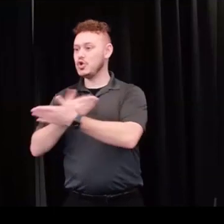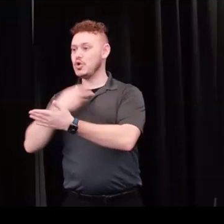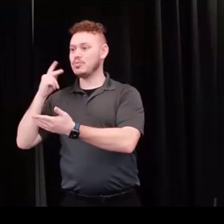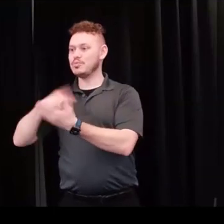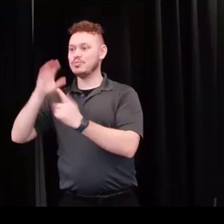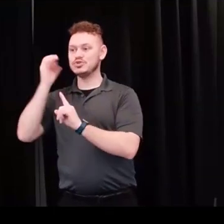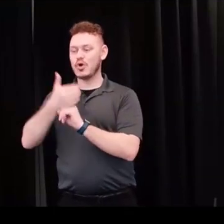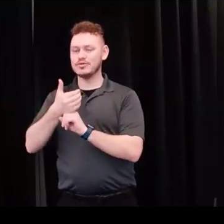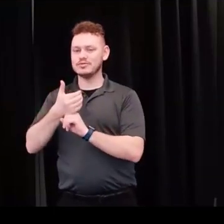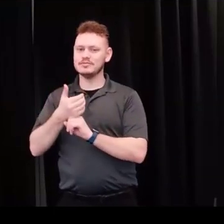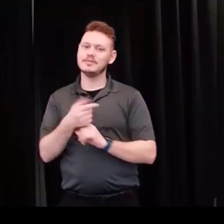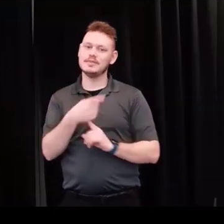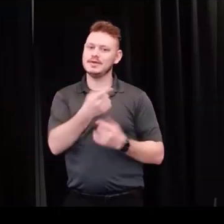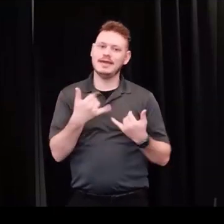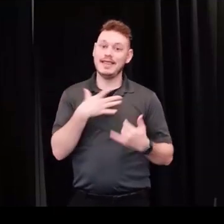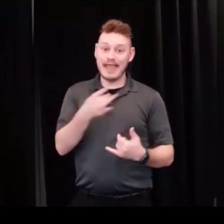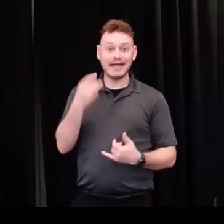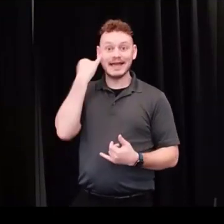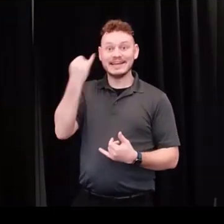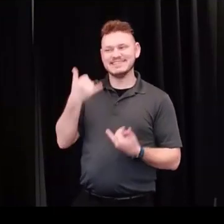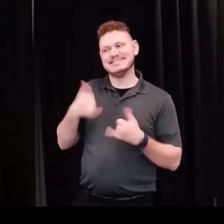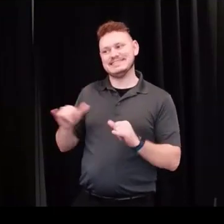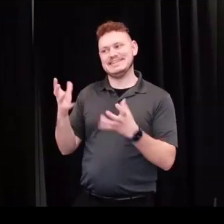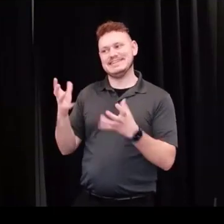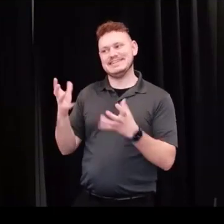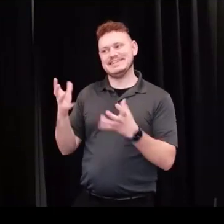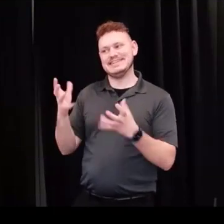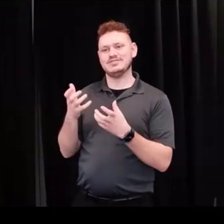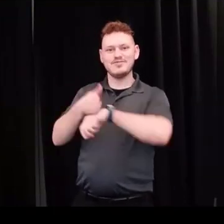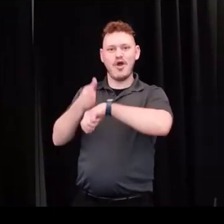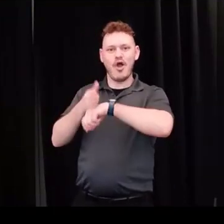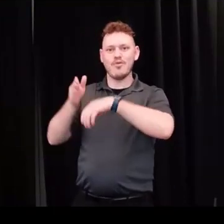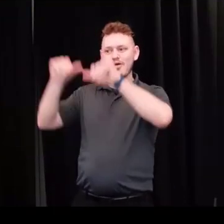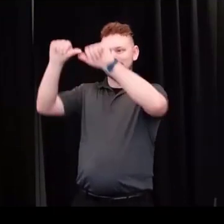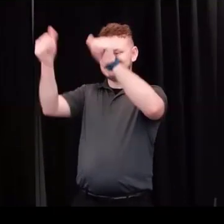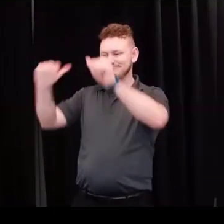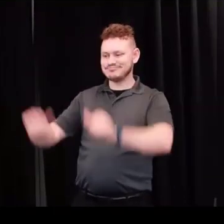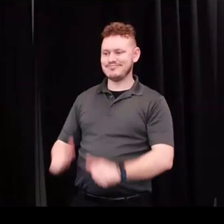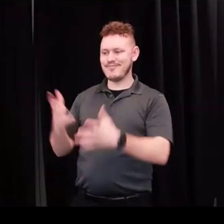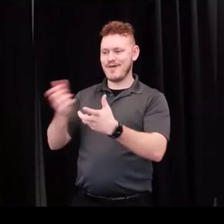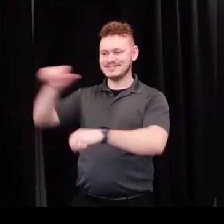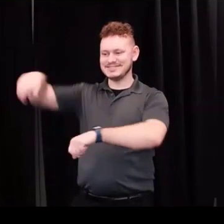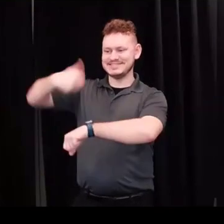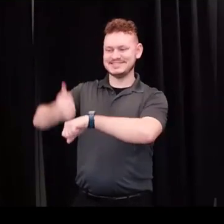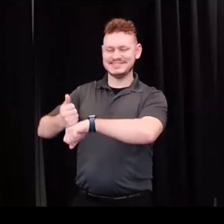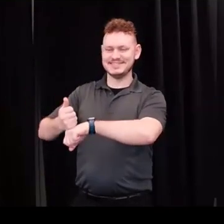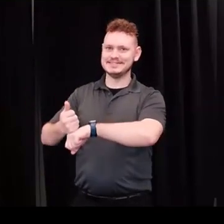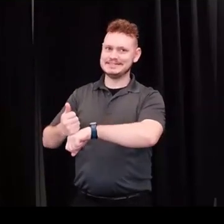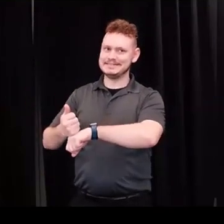he still wants cardboard cutouts but I'm trying to talk him out of that. And then you might,